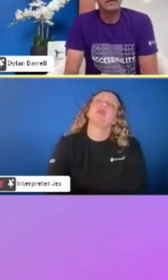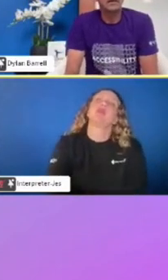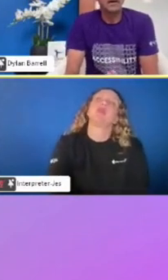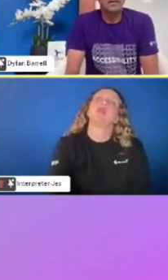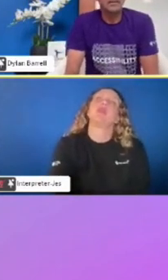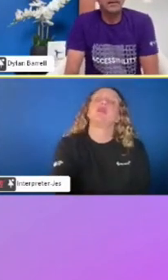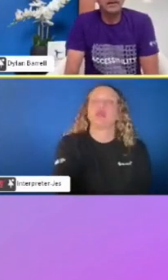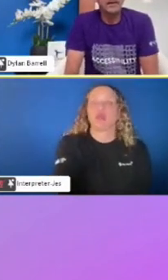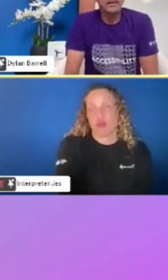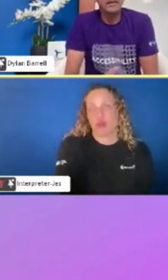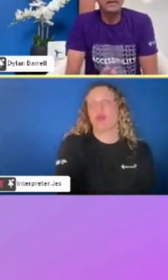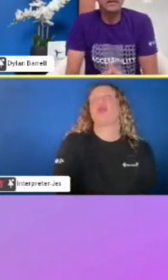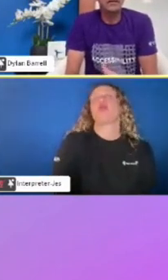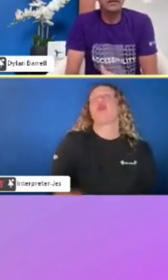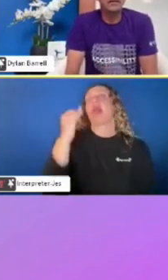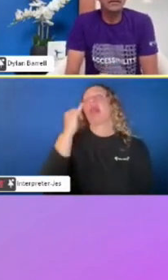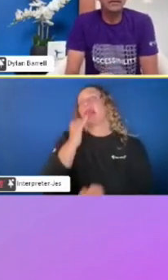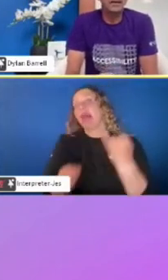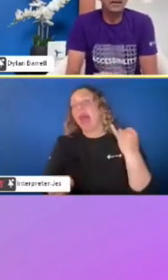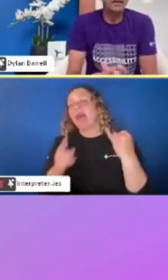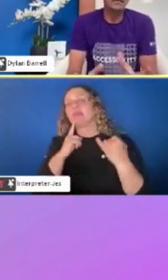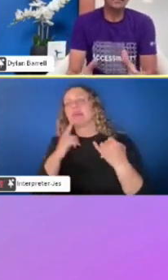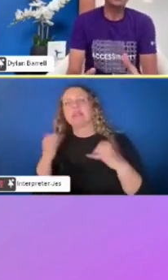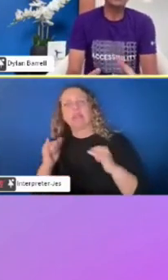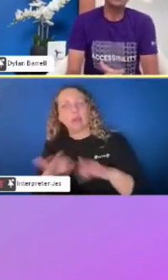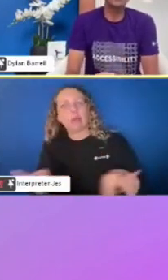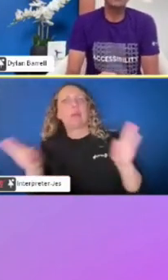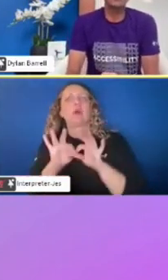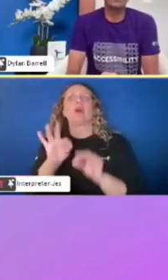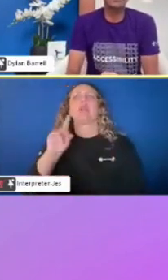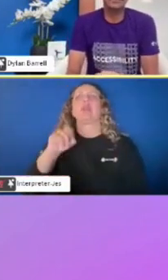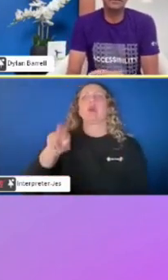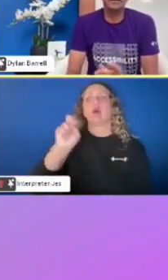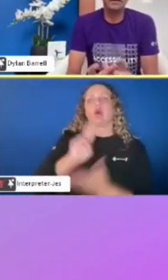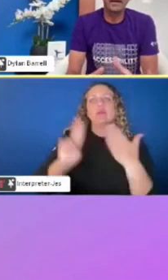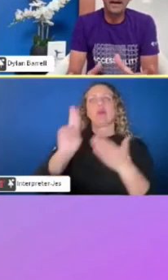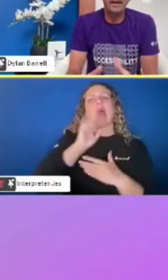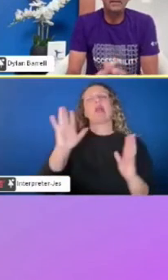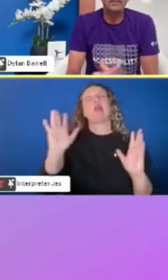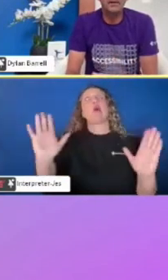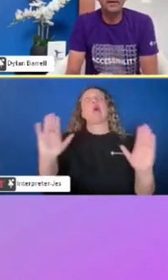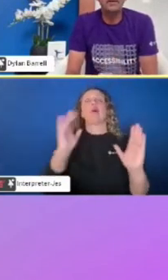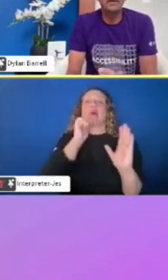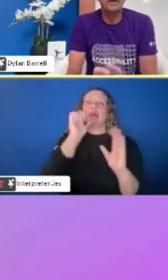So last but not least, Deque University, I know technically it's not an axe product,